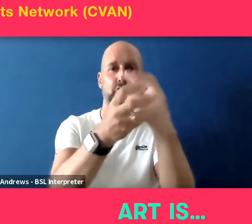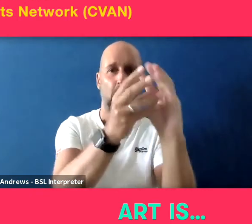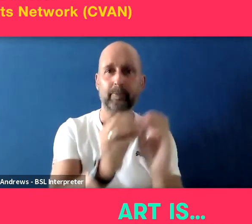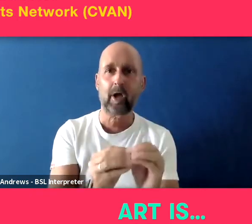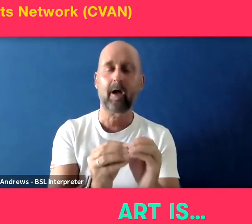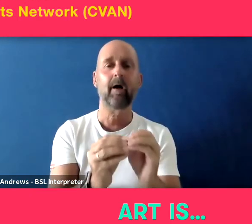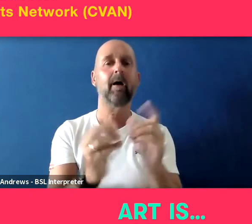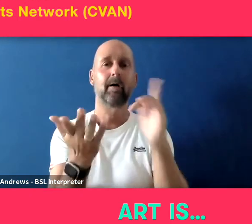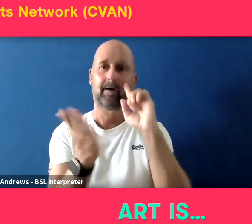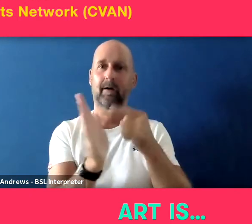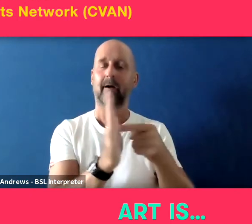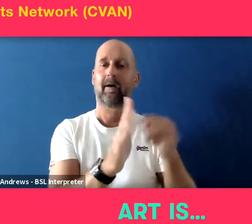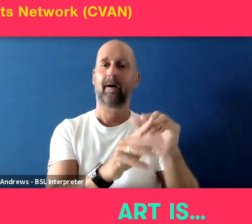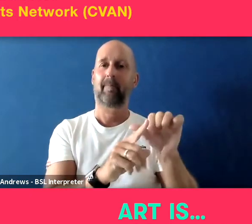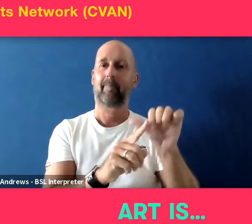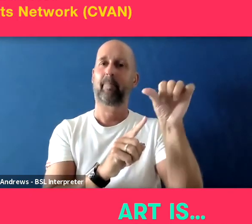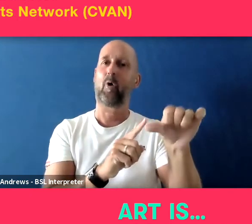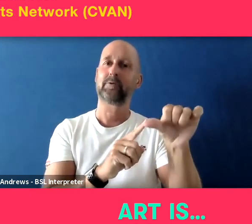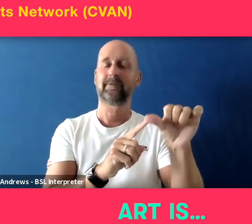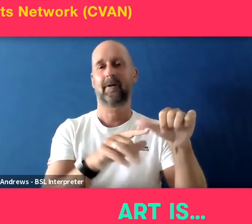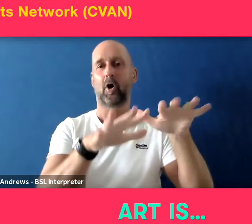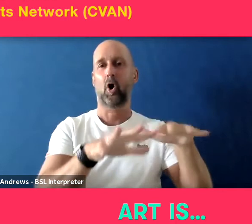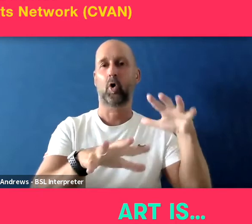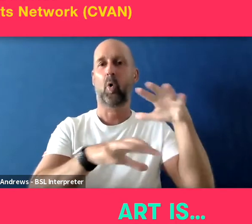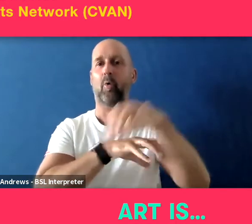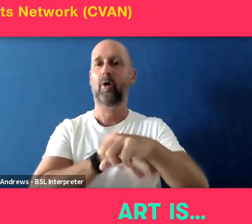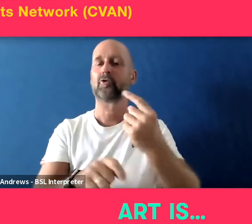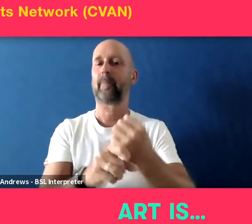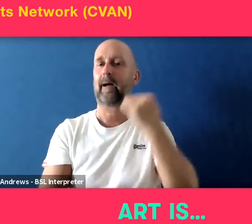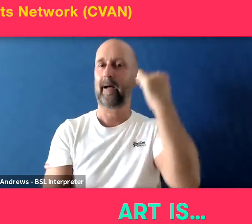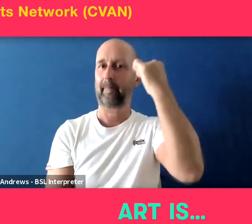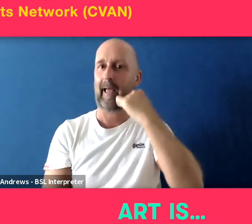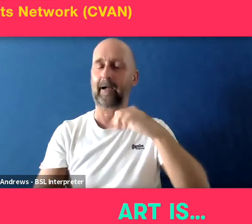postcolonial ideas around the Black British experience in the UK and the diaspora.We